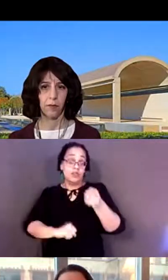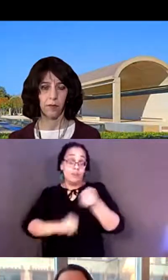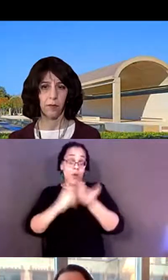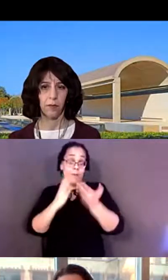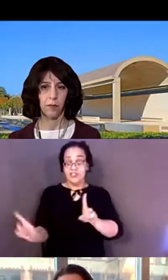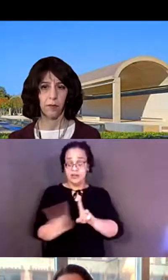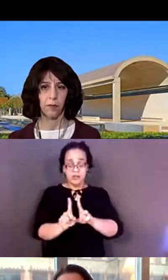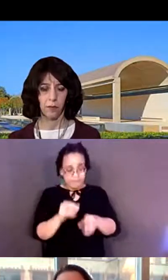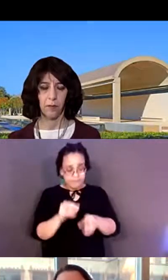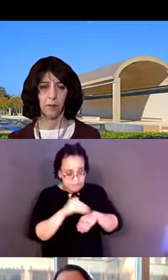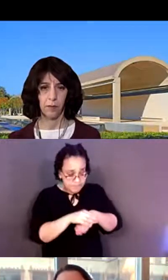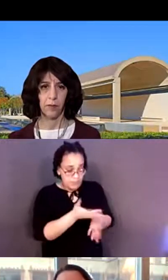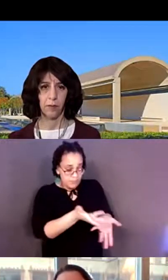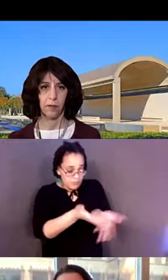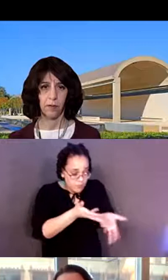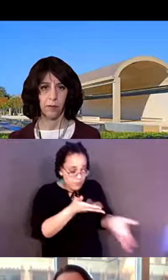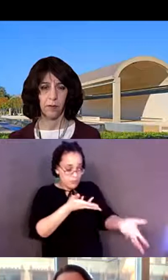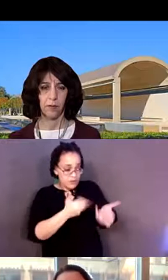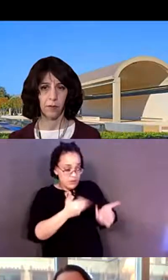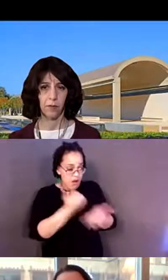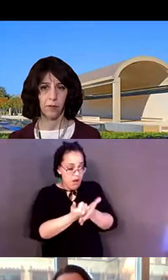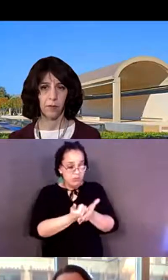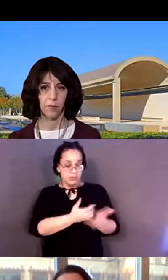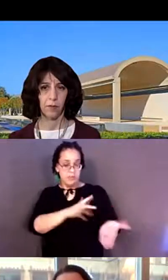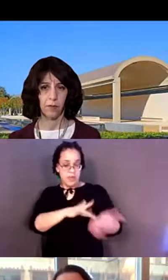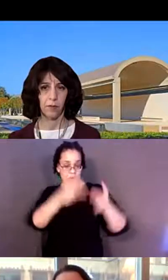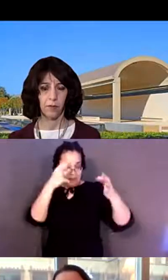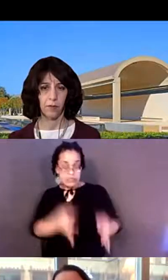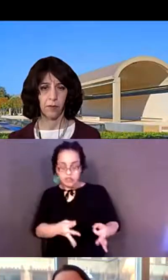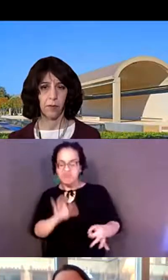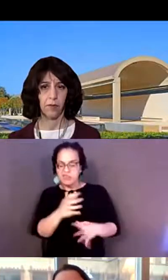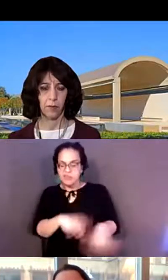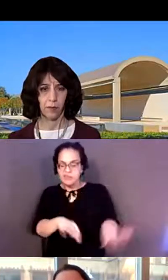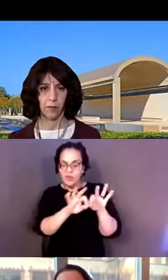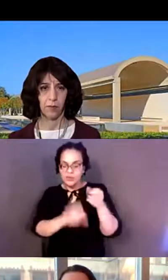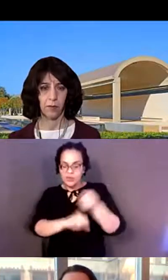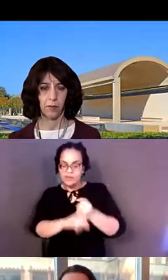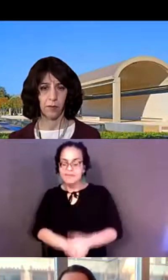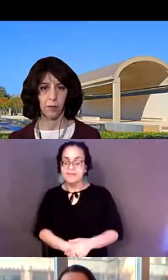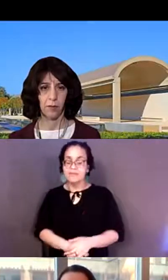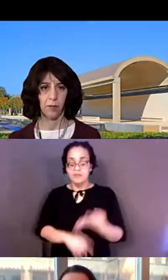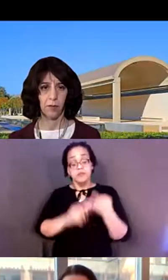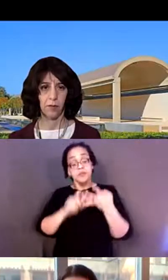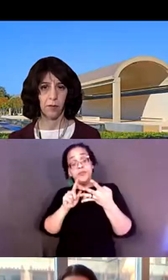understand who they are and help them make decisions is really important support.